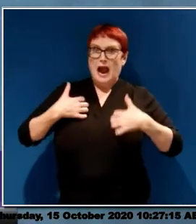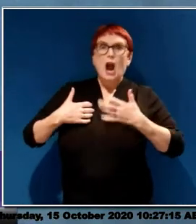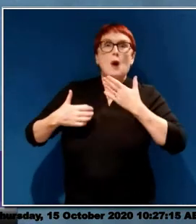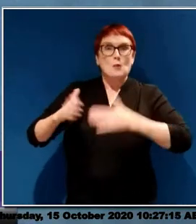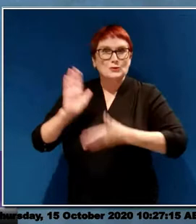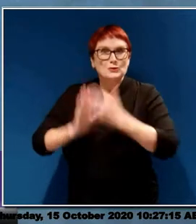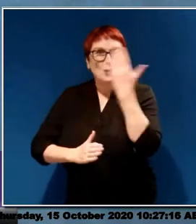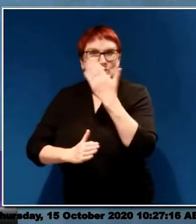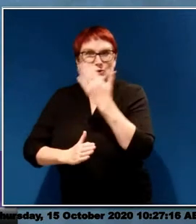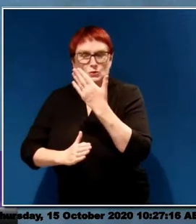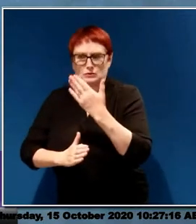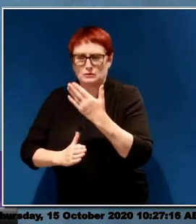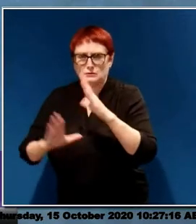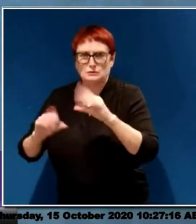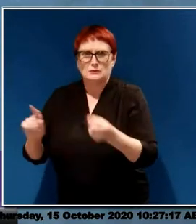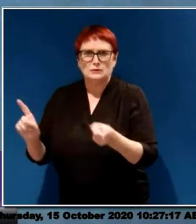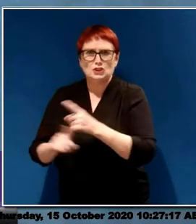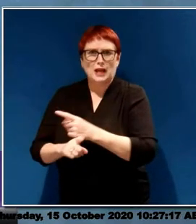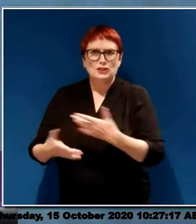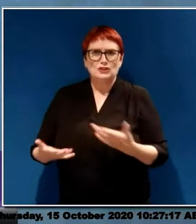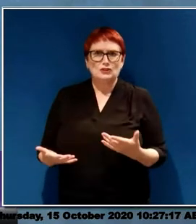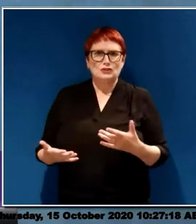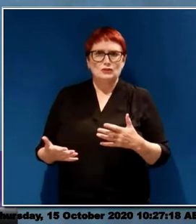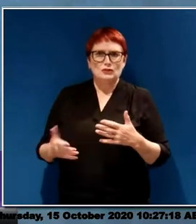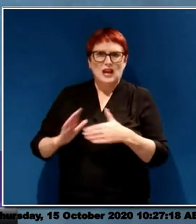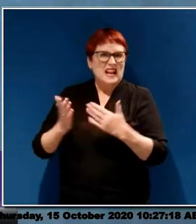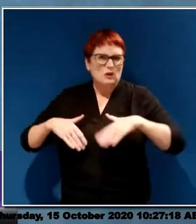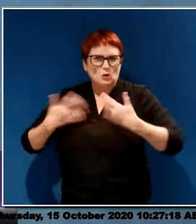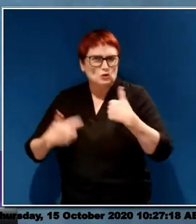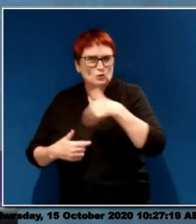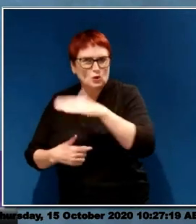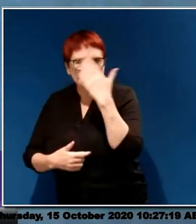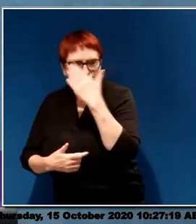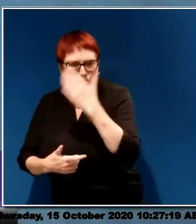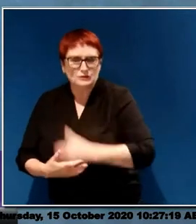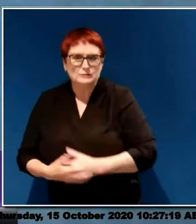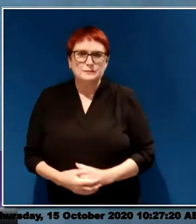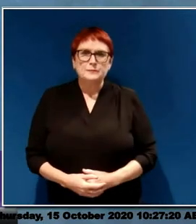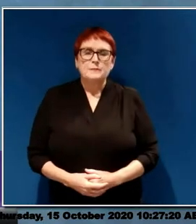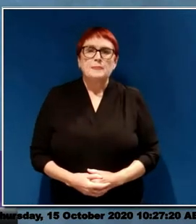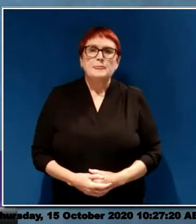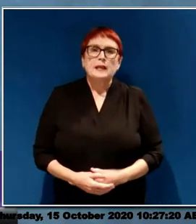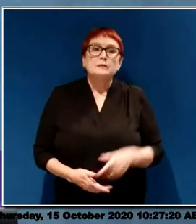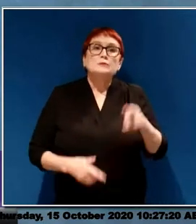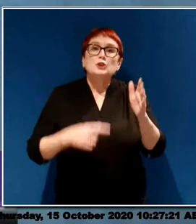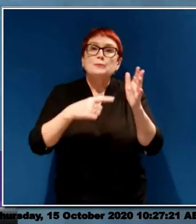So you got some information from Tourette's Australia.